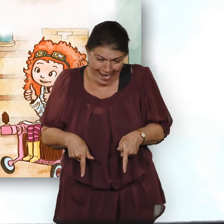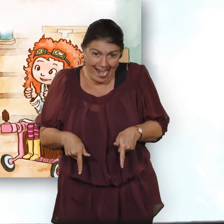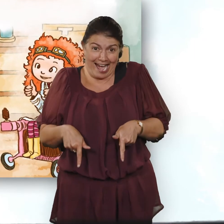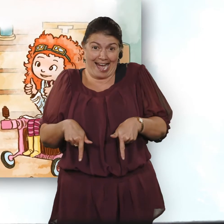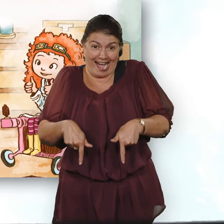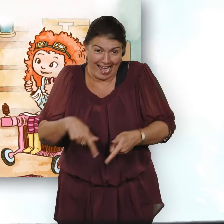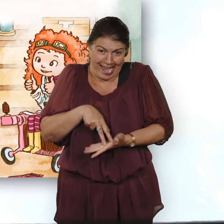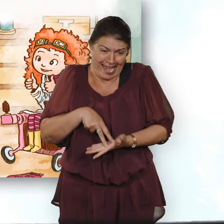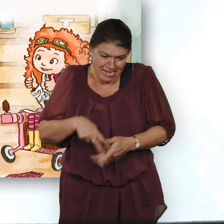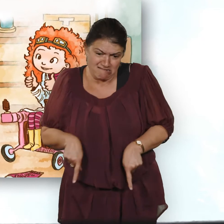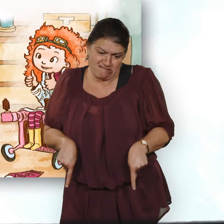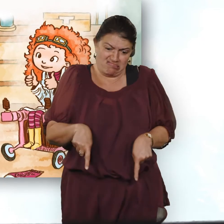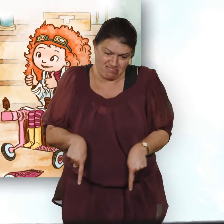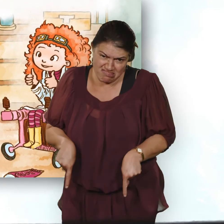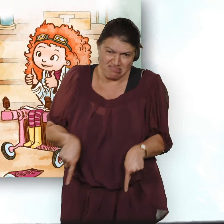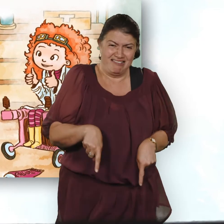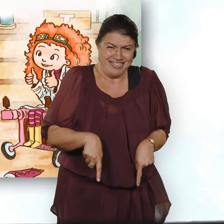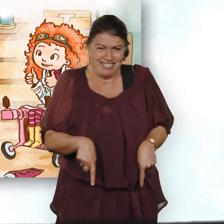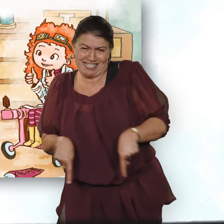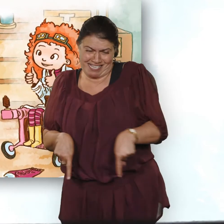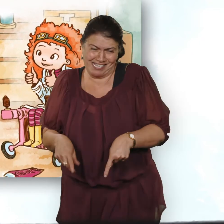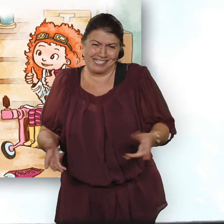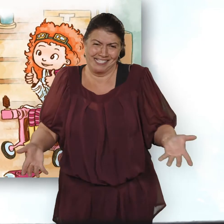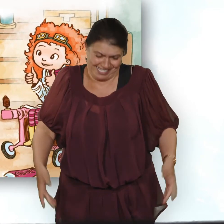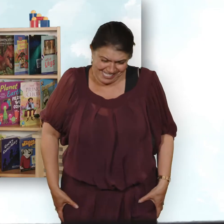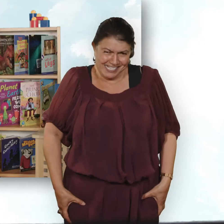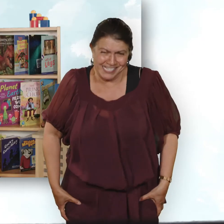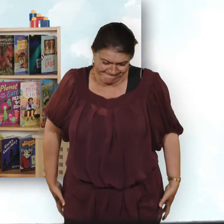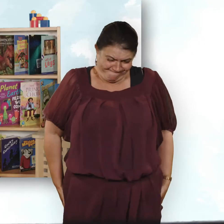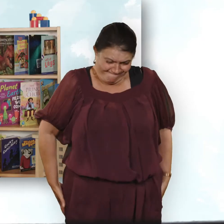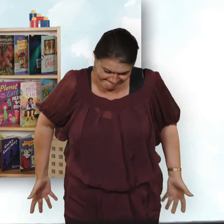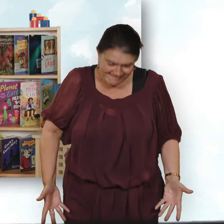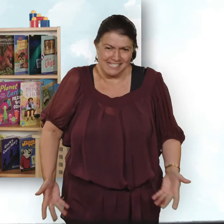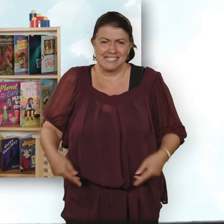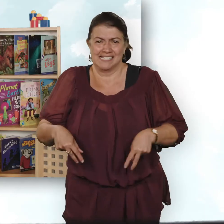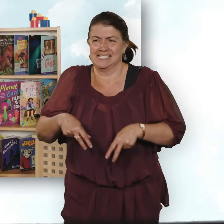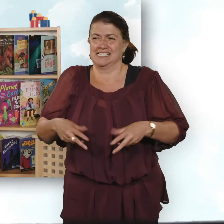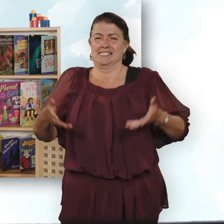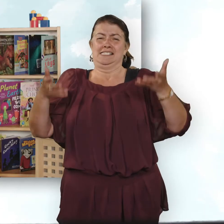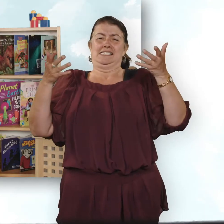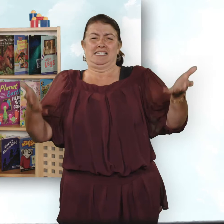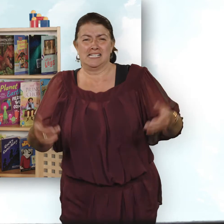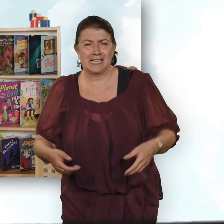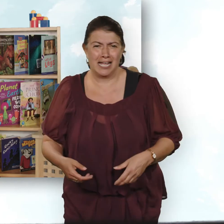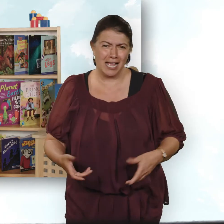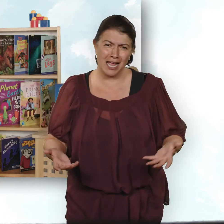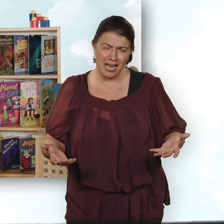last, we’ve invented something that works!” “But I can’t move,” said Billy. “Metal